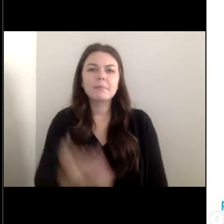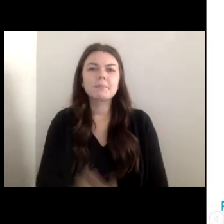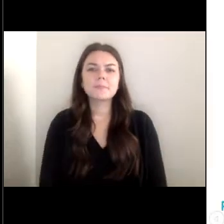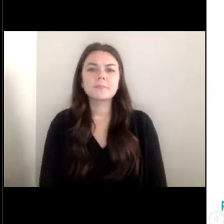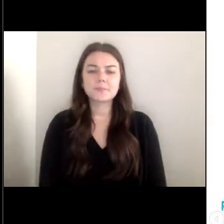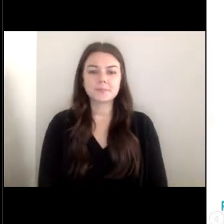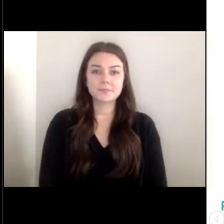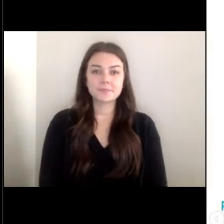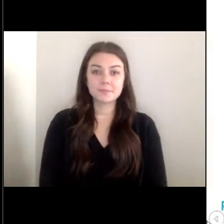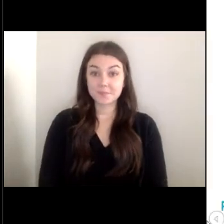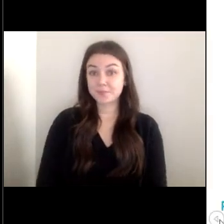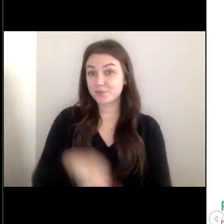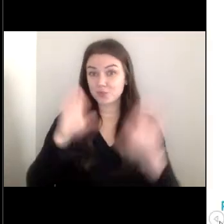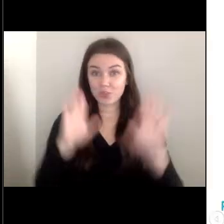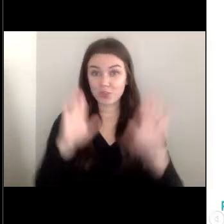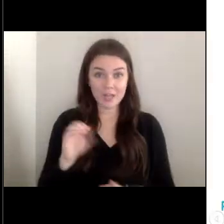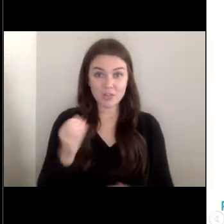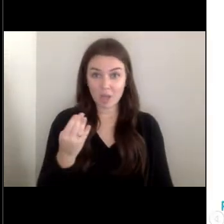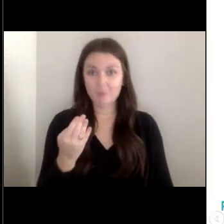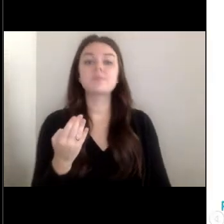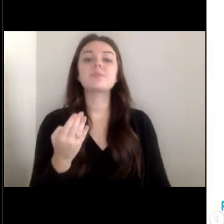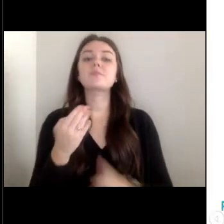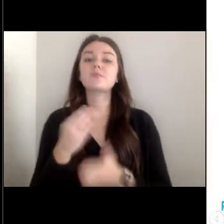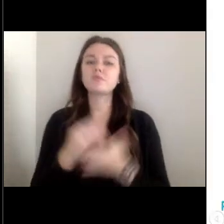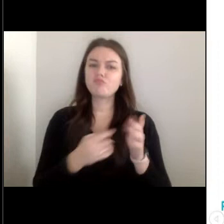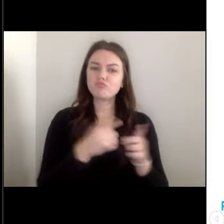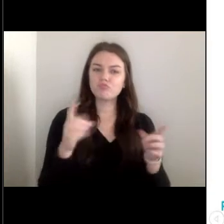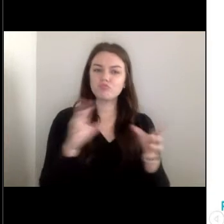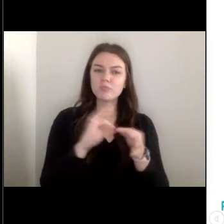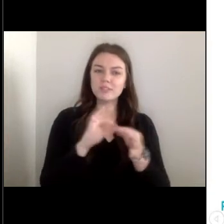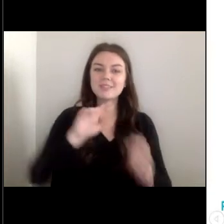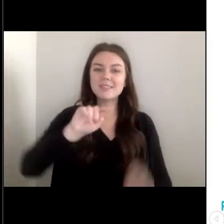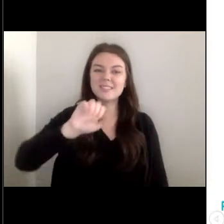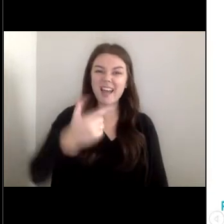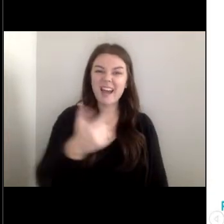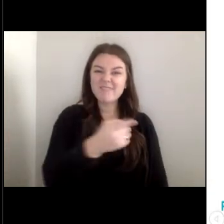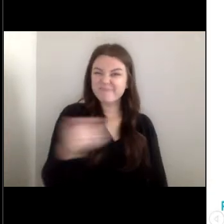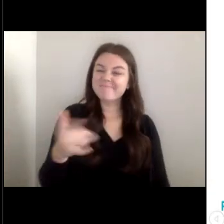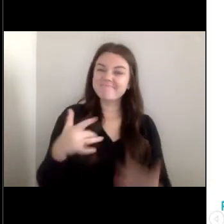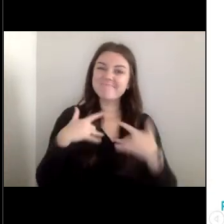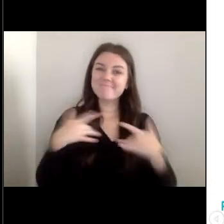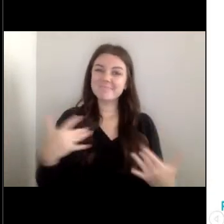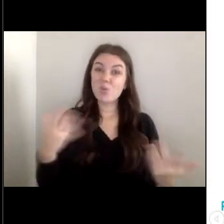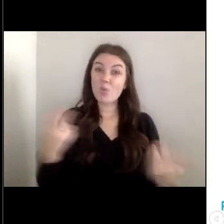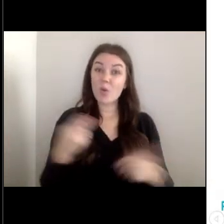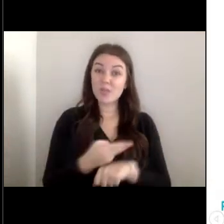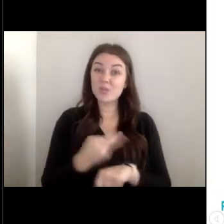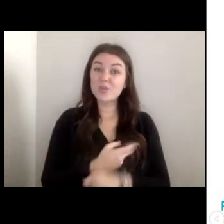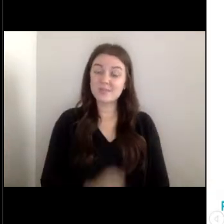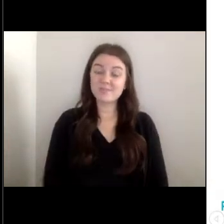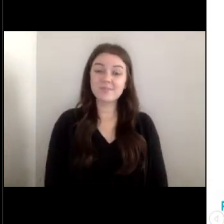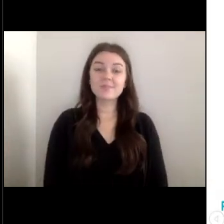Great job, so some of you mentioned tagging. So that is generally what we use is tagging. Now, if we only wanted to know where a crab was moving